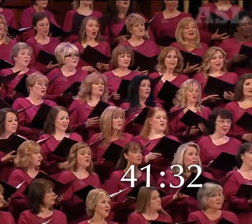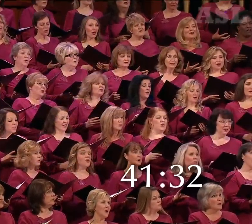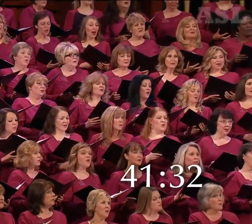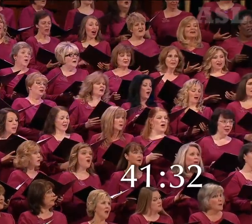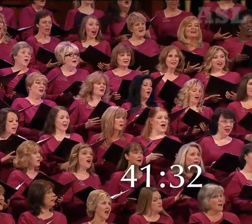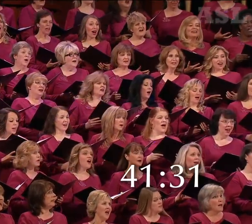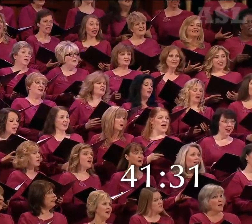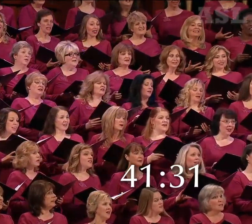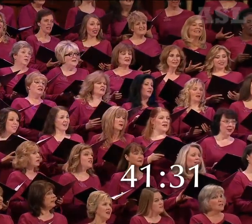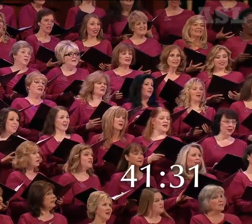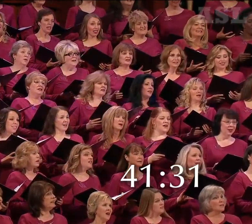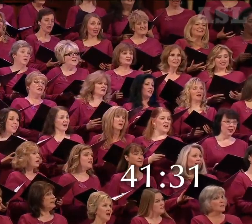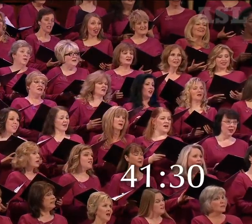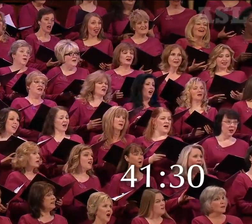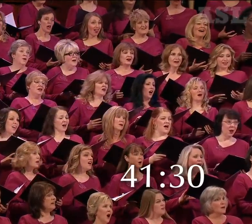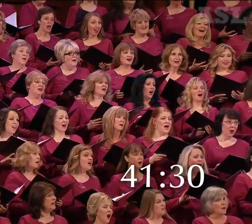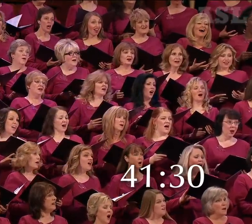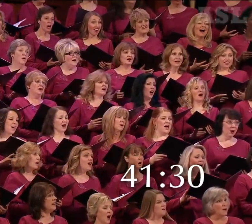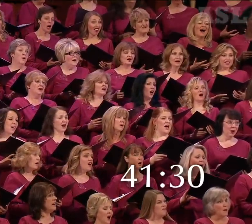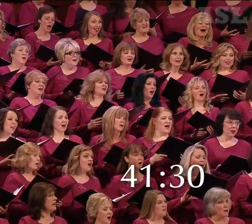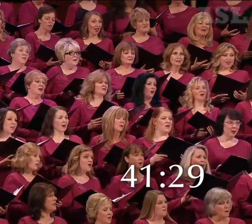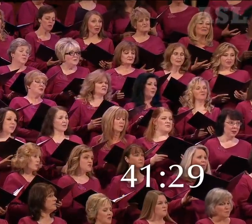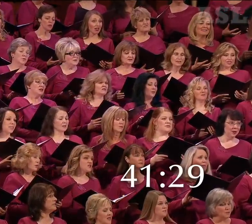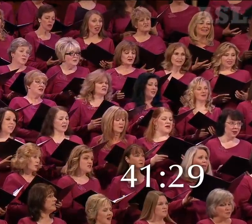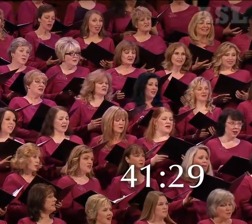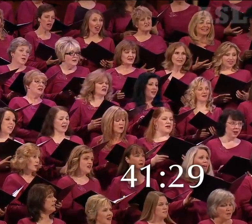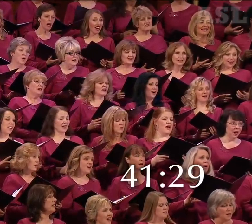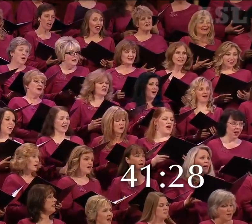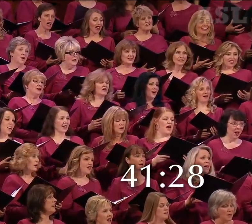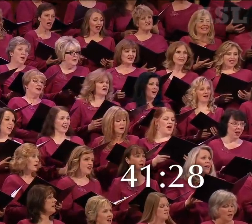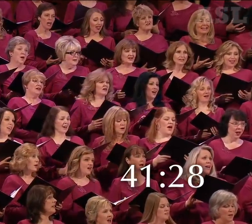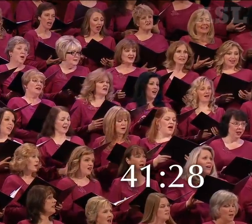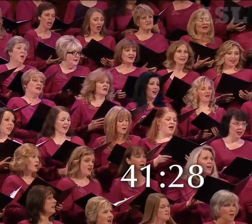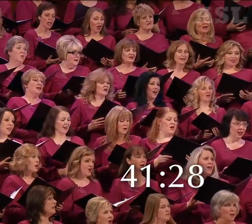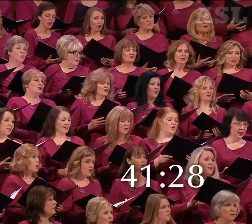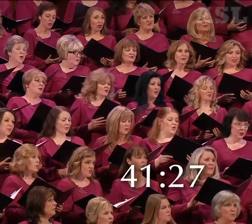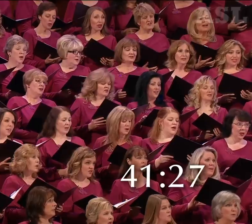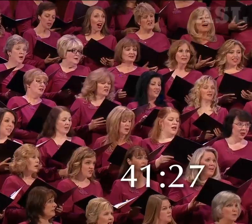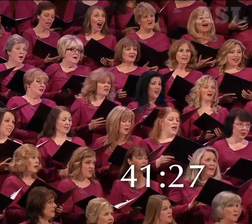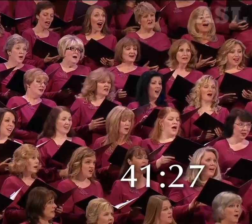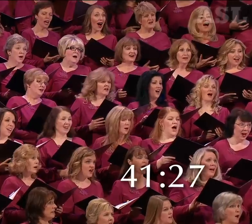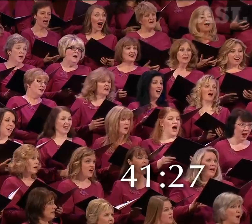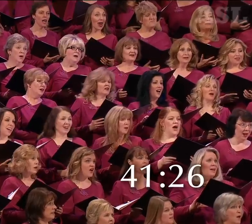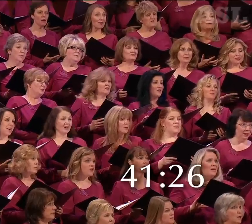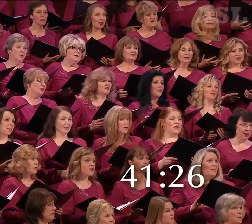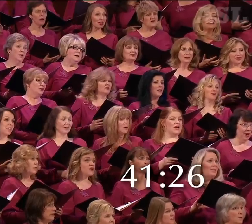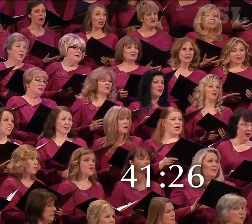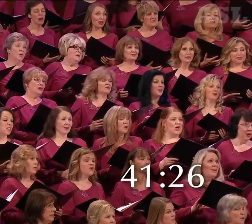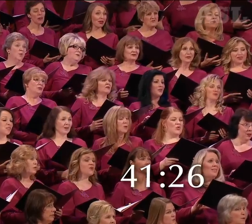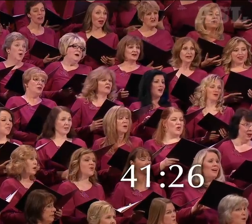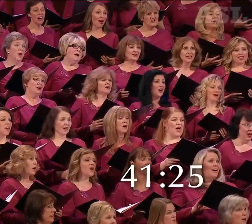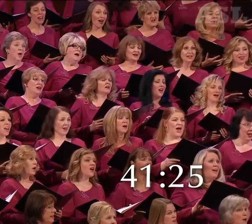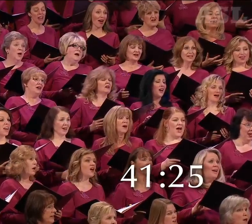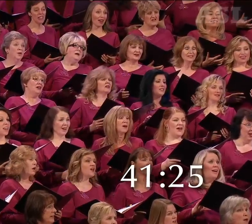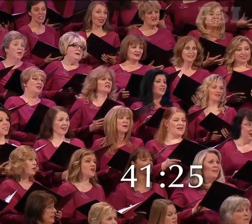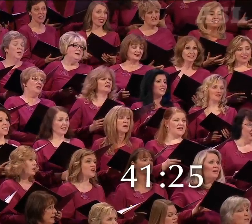THIS IS THE ENGLISH CLOSED CAPTION CHANNEL OF THE CHURCH OF JESUS CHRIST OF LATTER-DAY SAINTS.